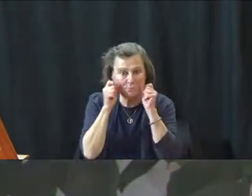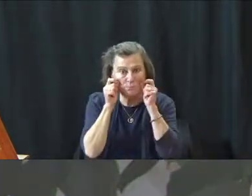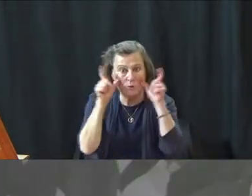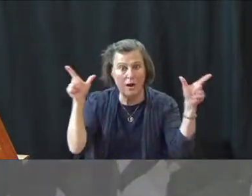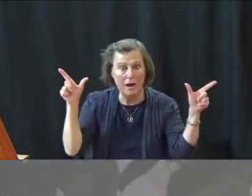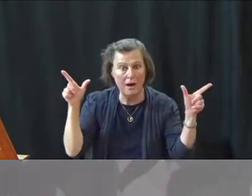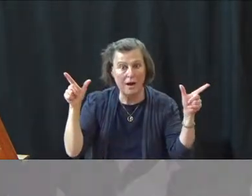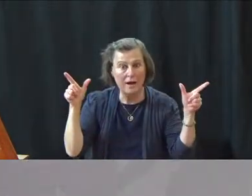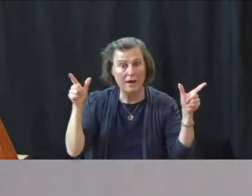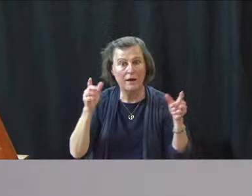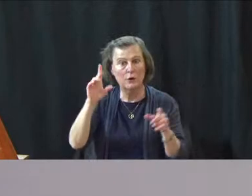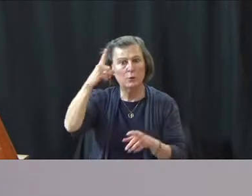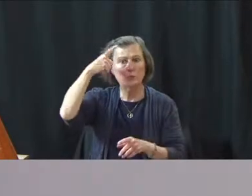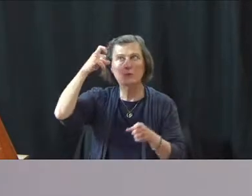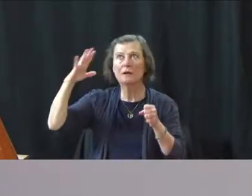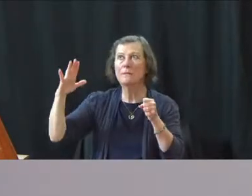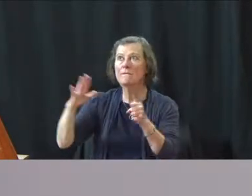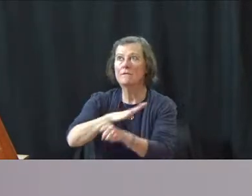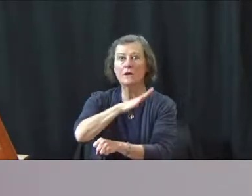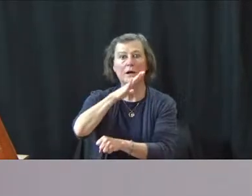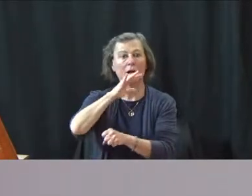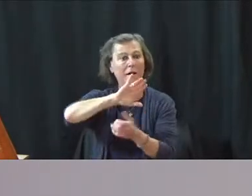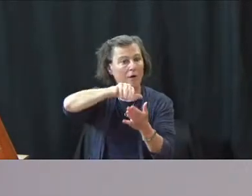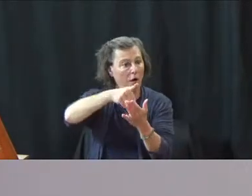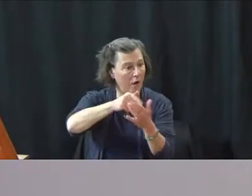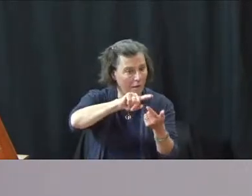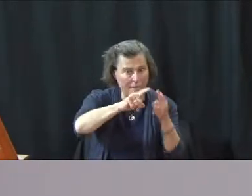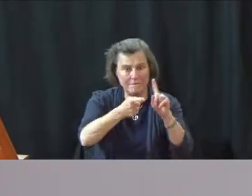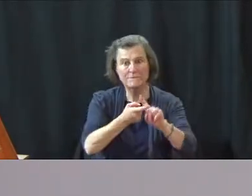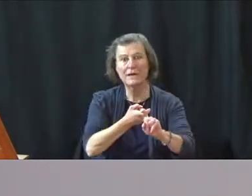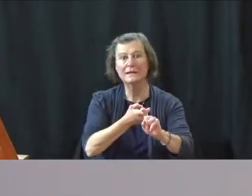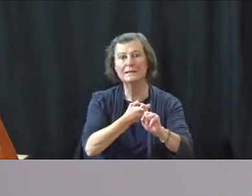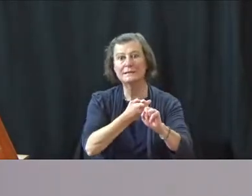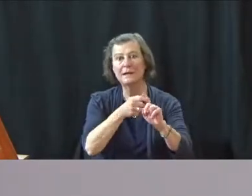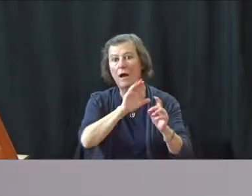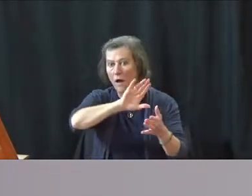For her dreams were filled with all her friends, and all that she did learn;